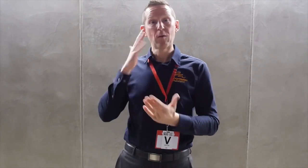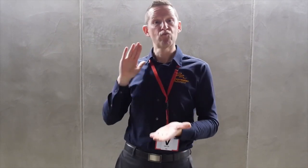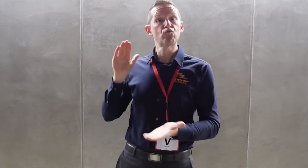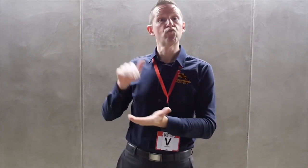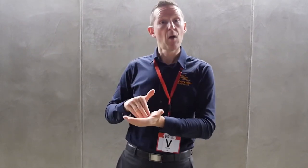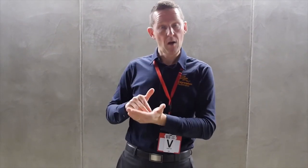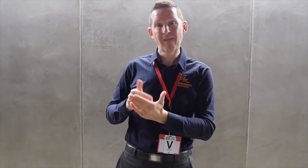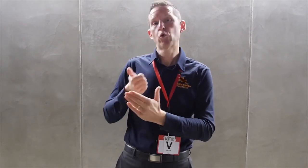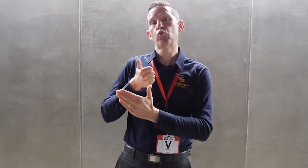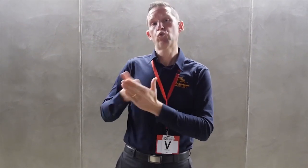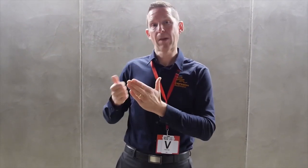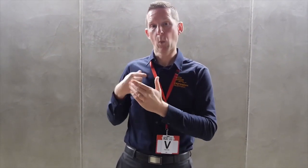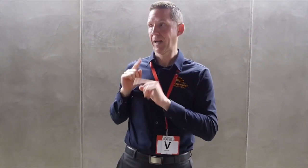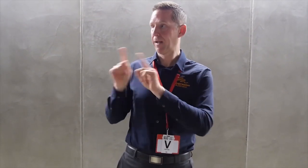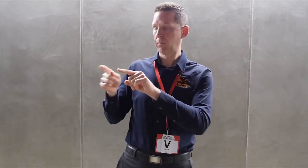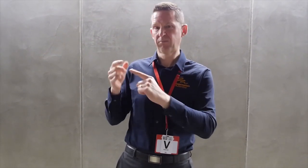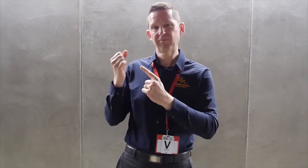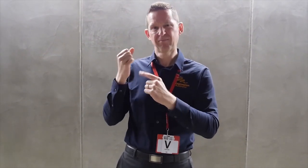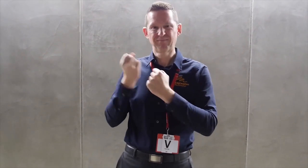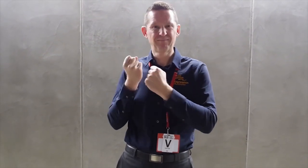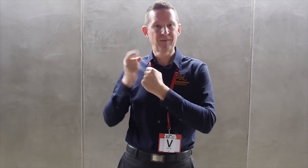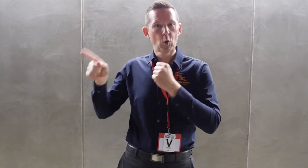When I’ve arrived at the studio, the interpreting team will support the translator